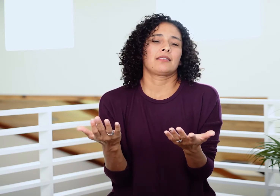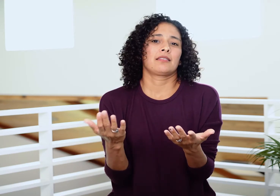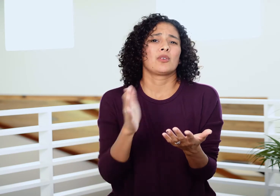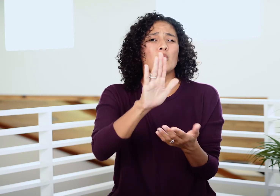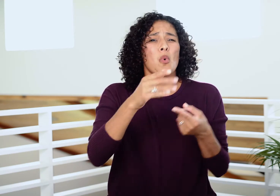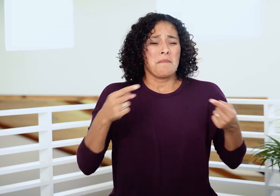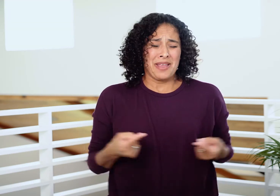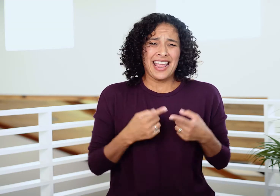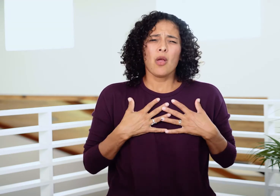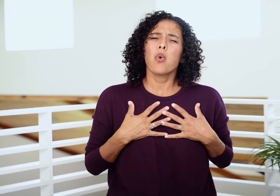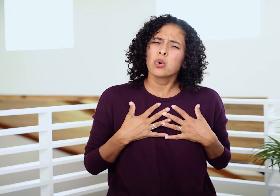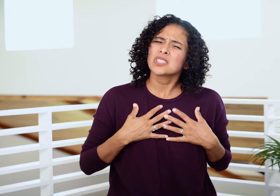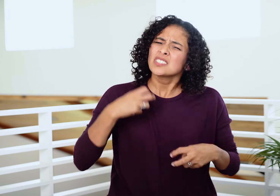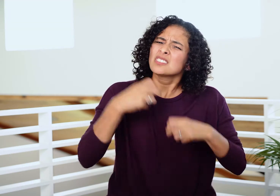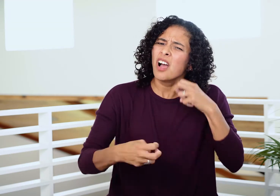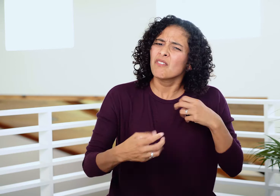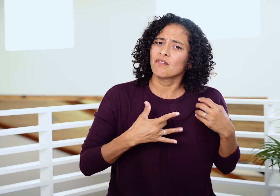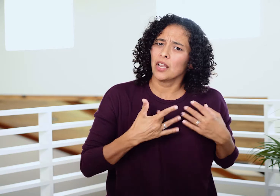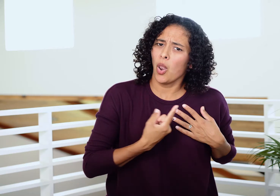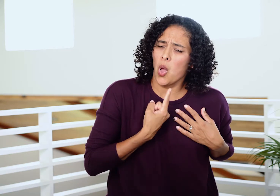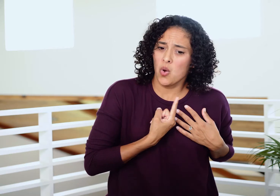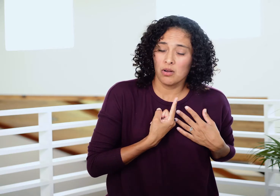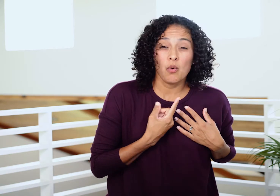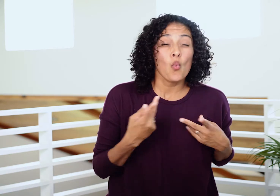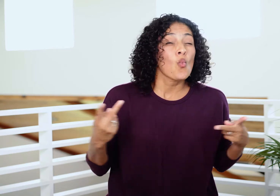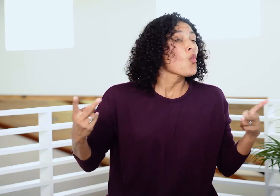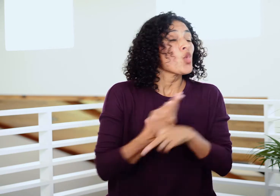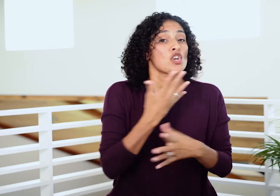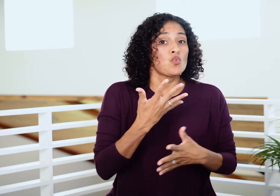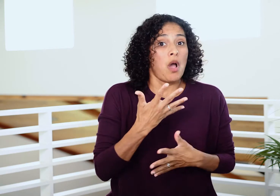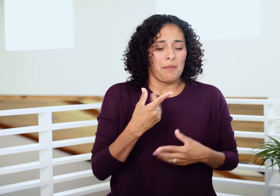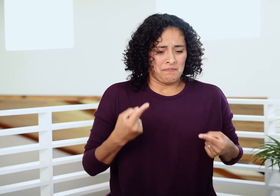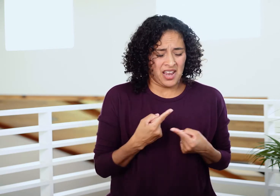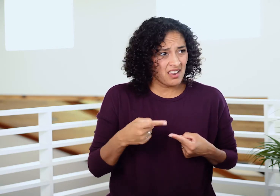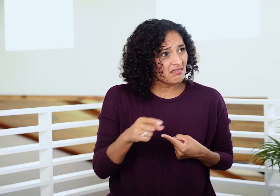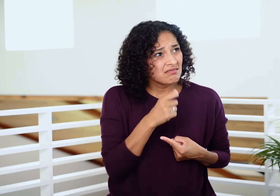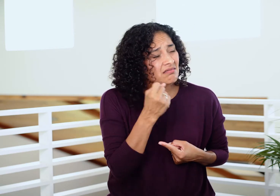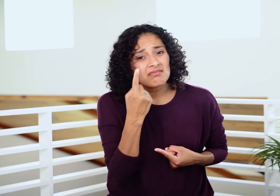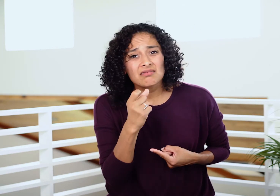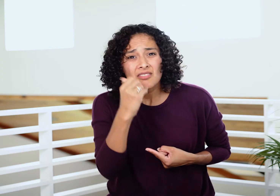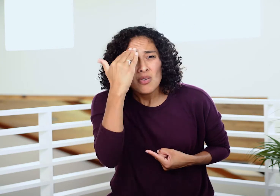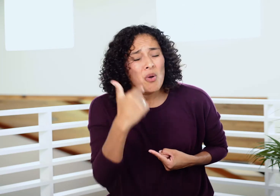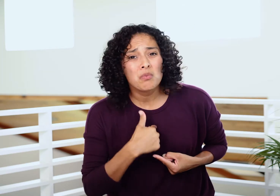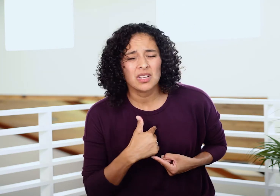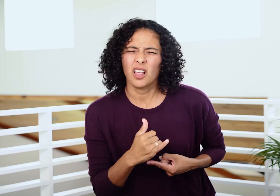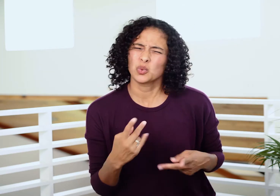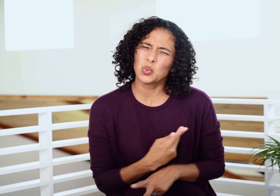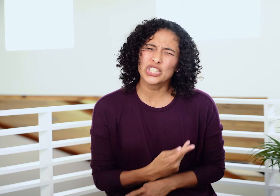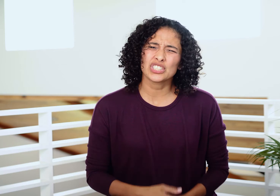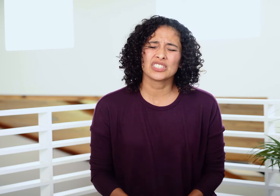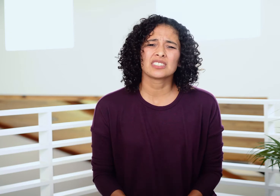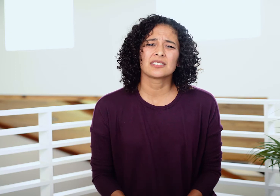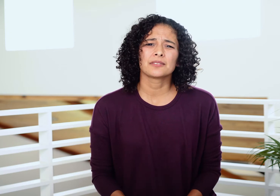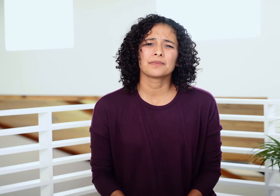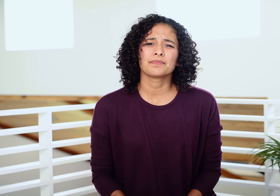It’s hard to feel alone in your pain, but even harder to feel unknown in your pain.